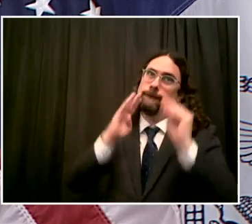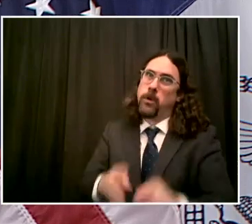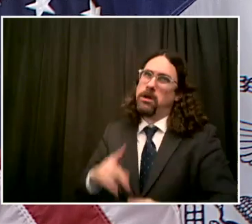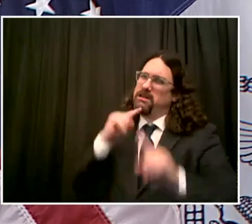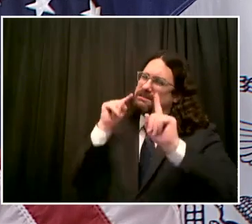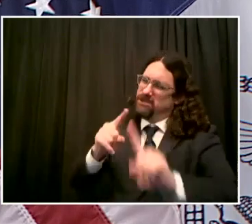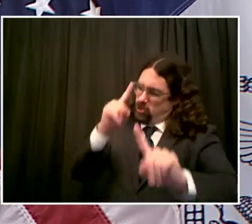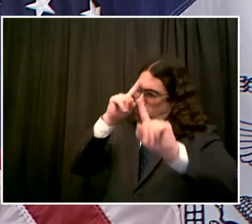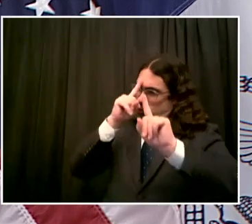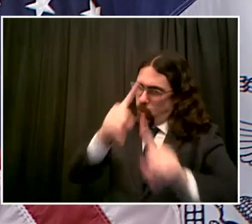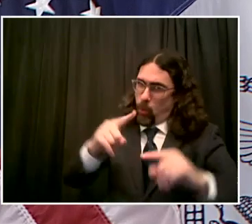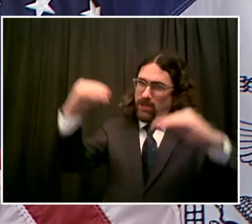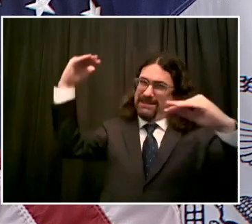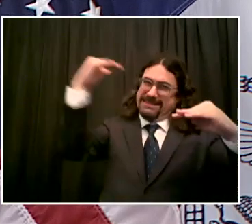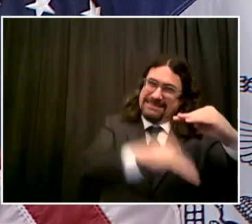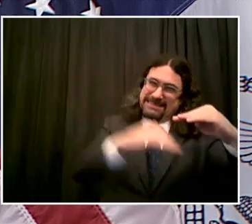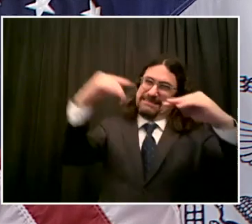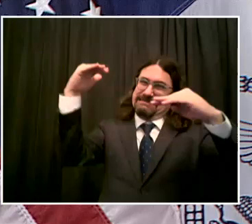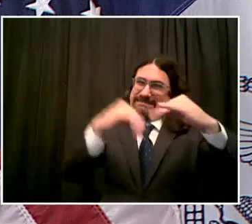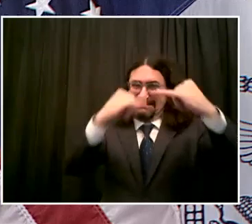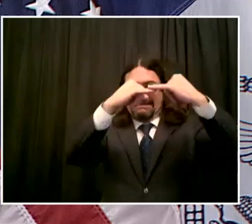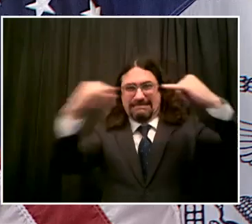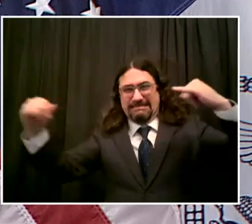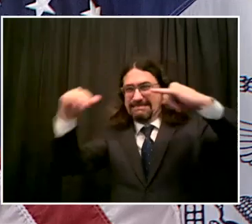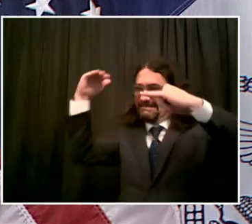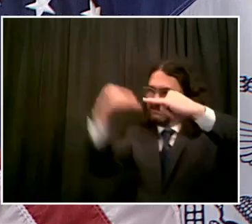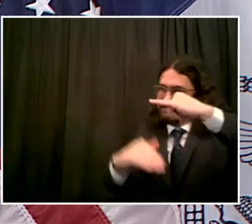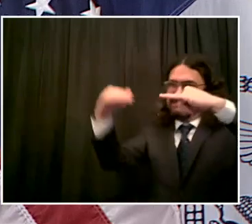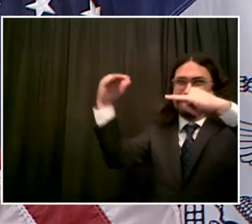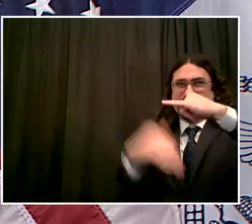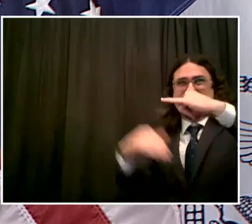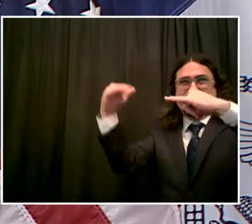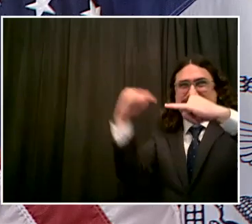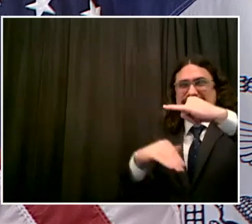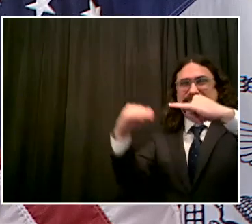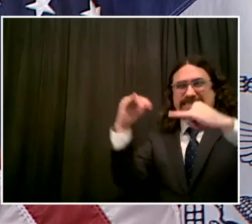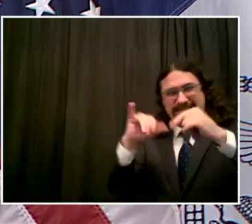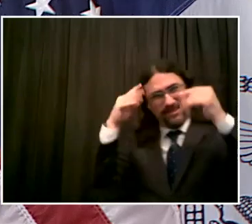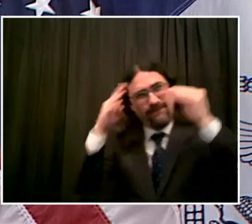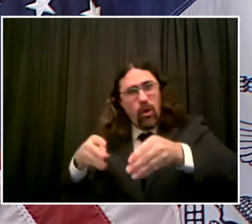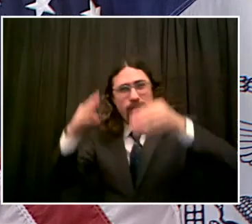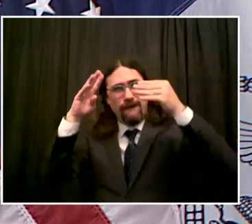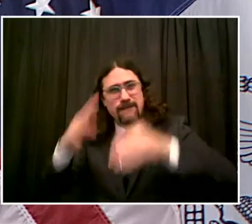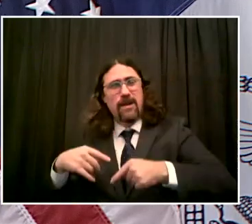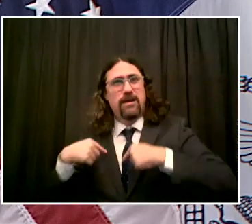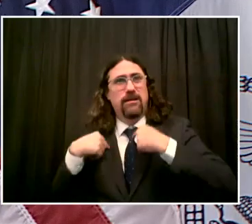TOAV HE A STRICT, STRONG APPROACH TO GET TO THESE NUMBERS . IT DIDN'T HAPPEBN Y ACCIDENT.